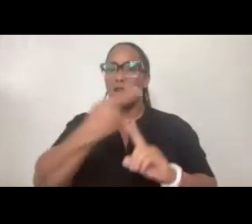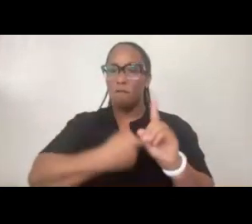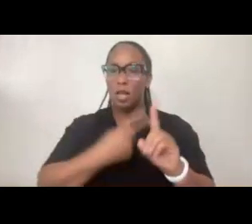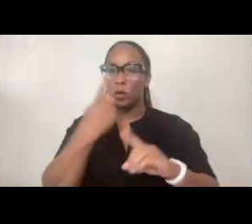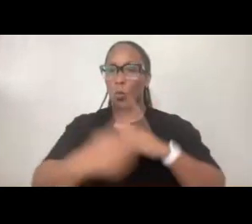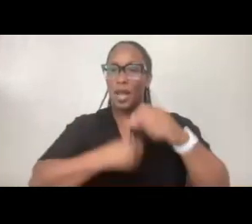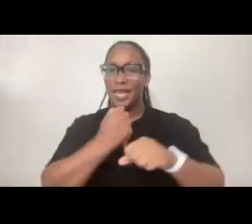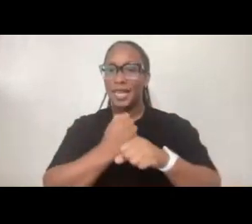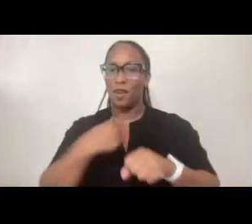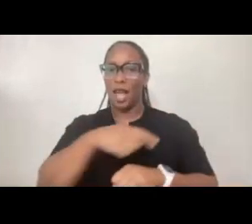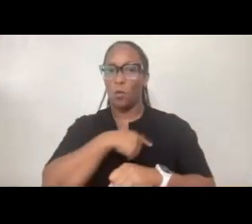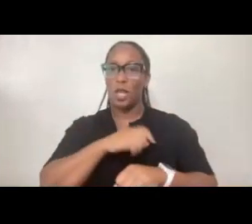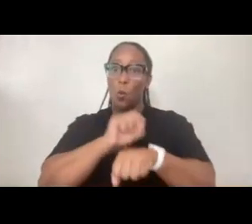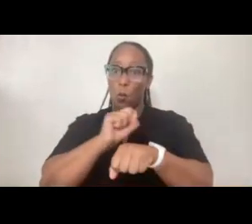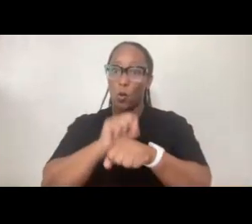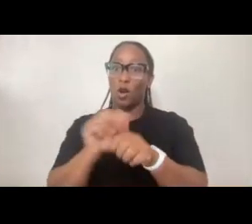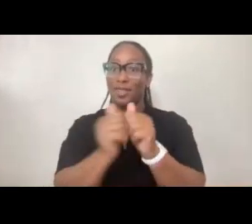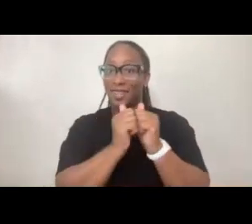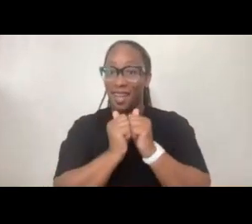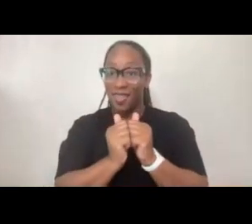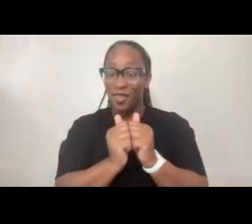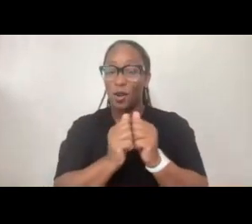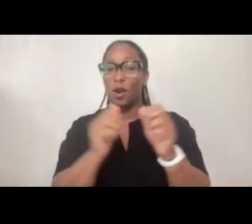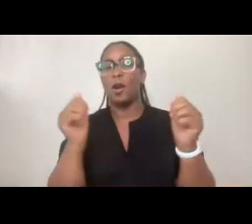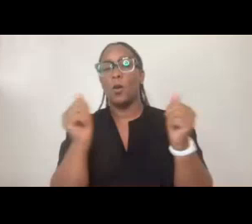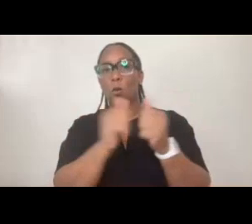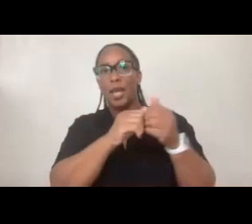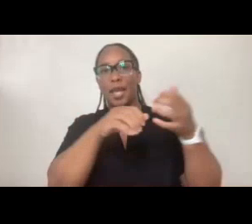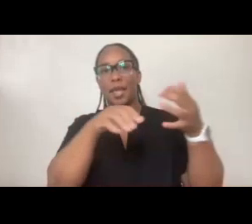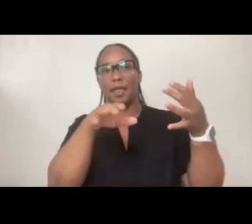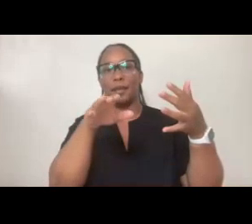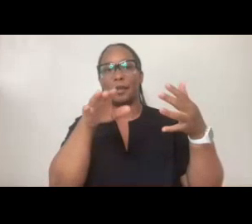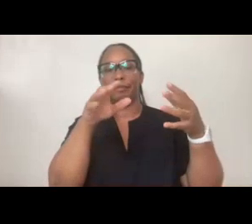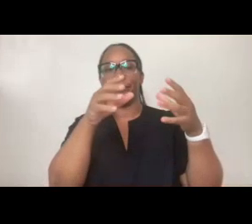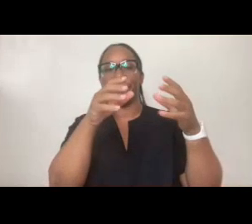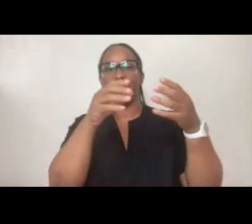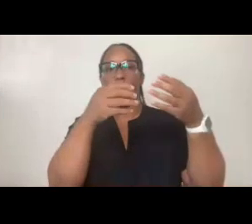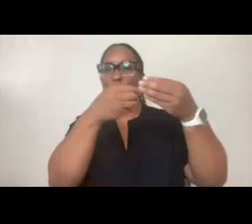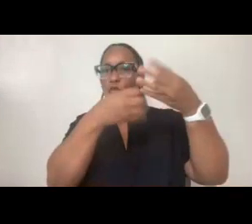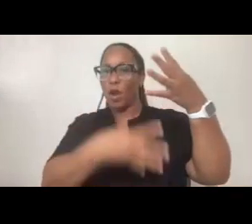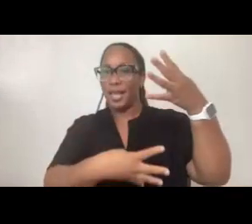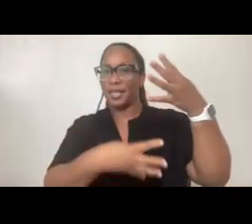the one year that we're supposed to be working together with breaks that show